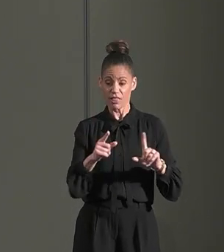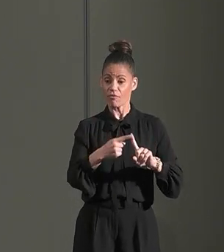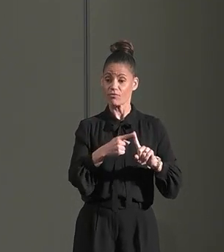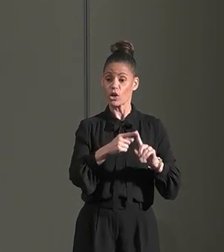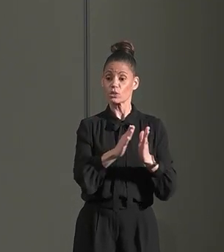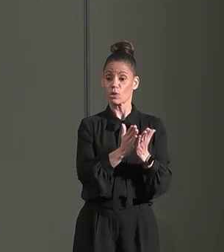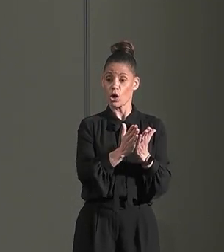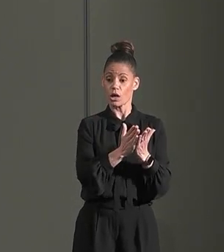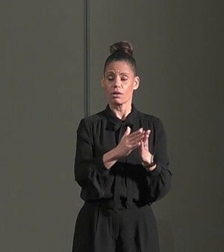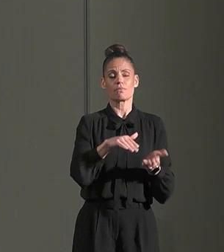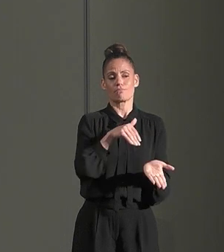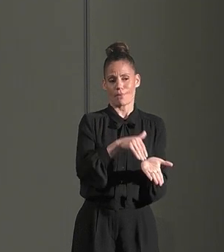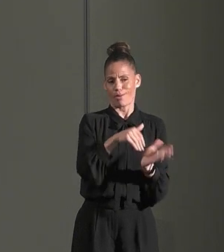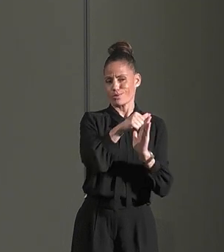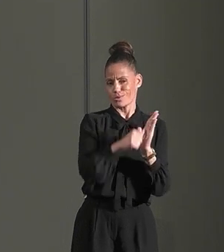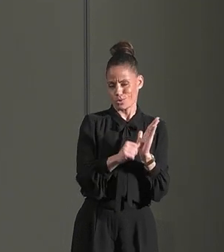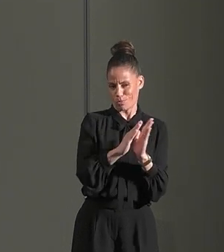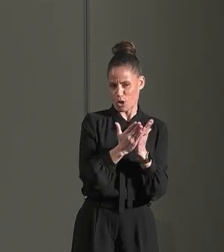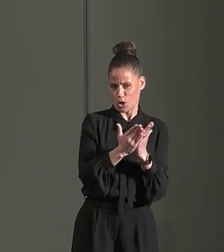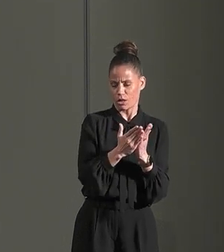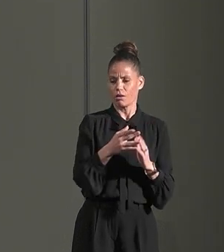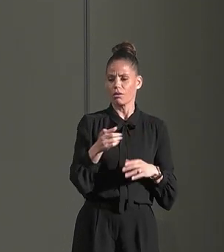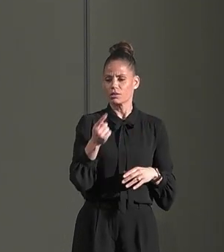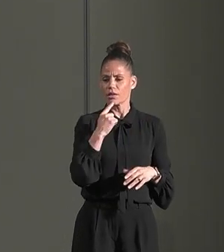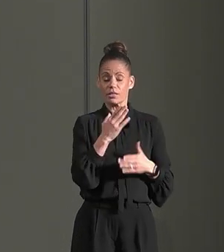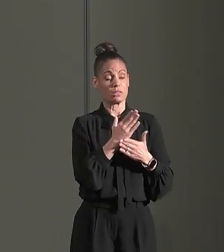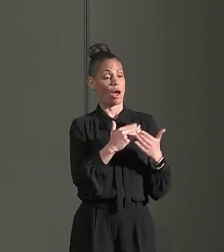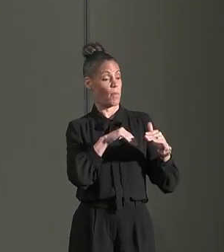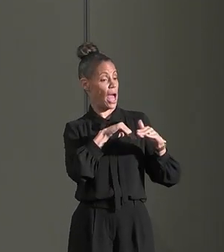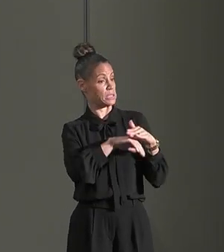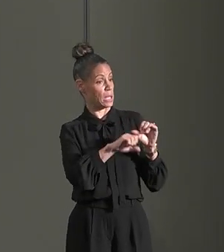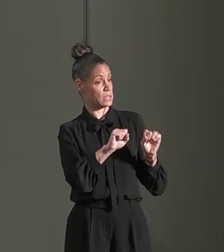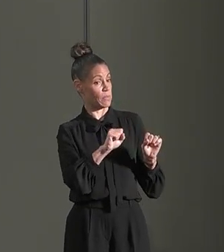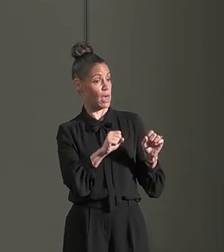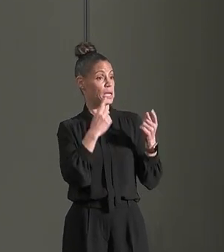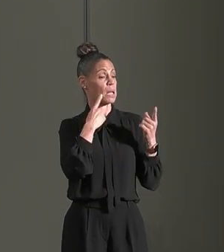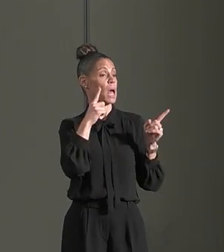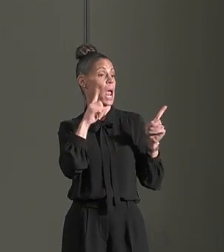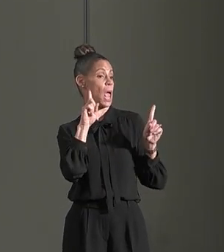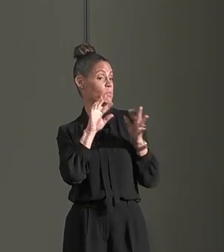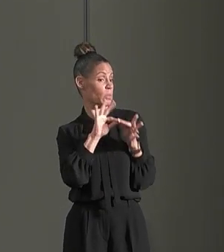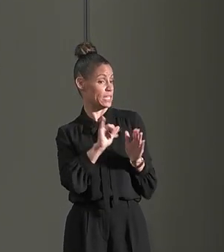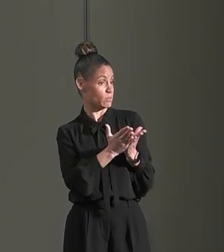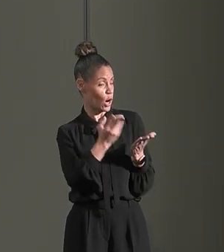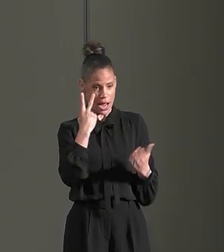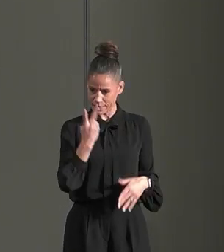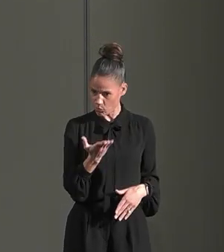surgical book there is accessibility claims made about the book I could see it up front before I